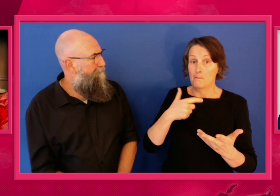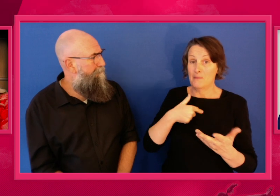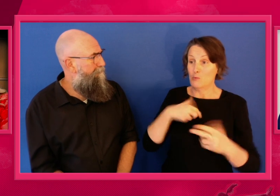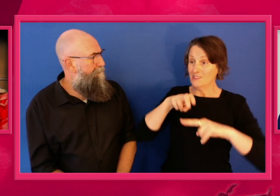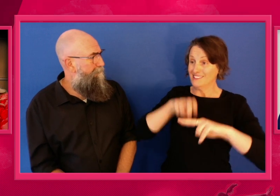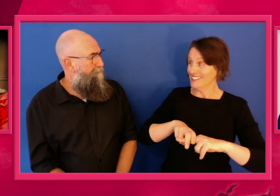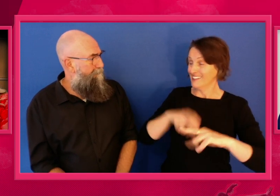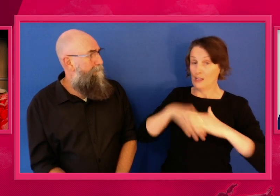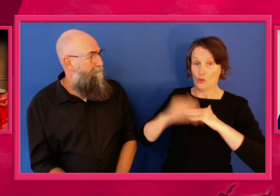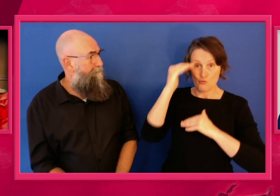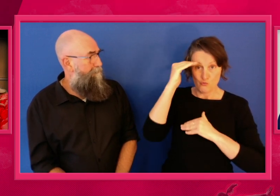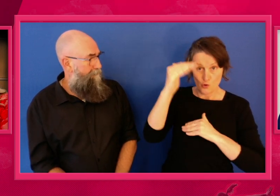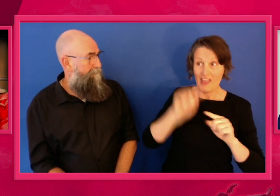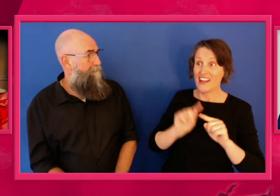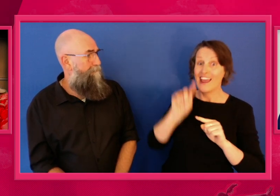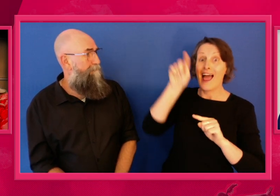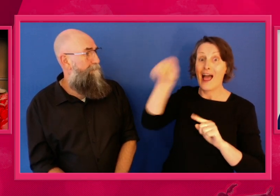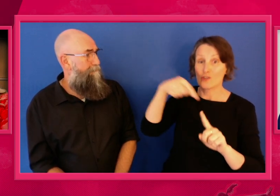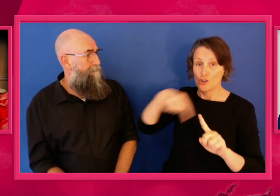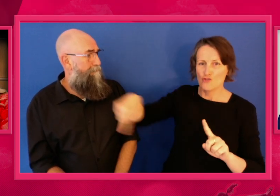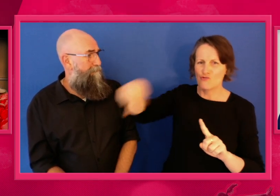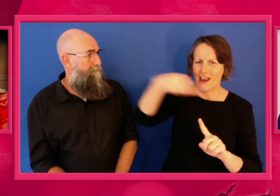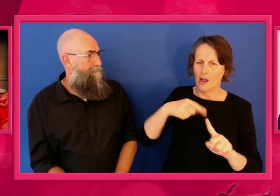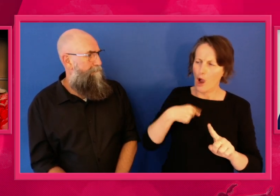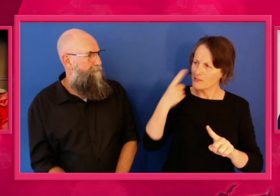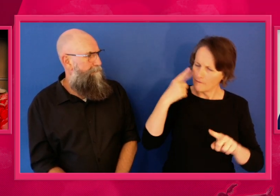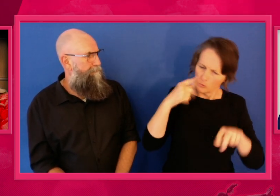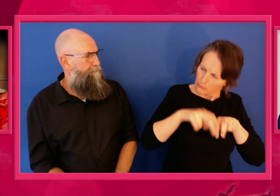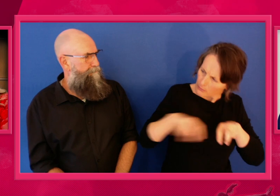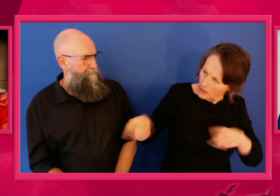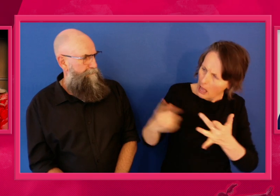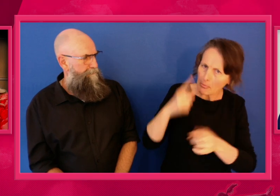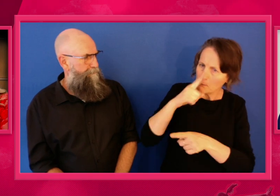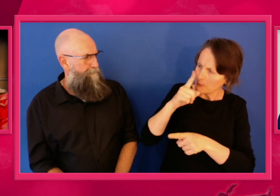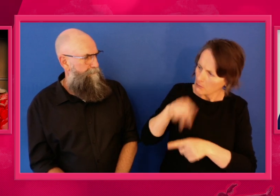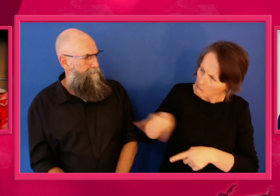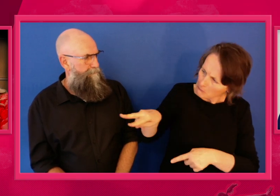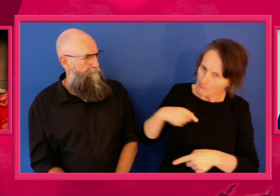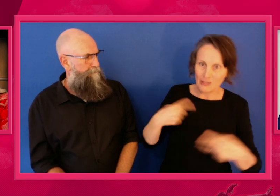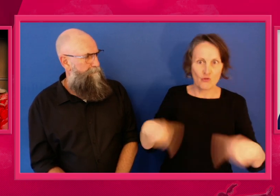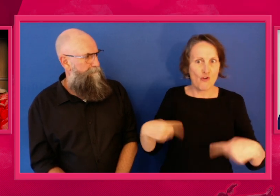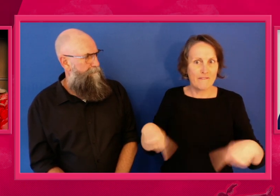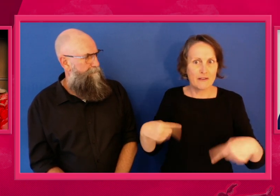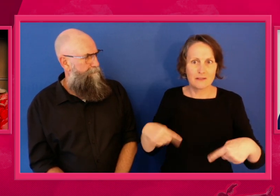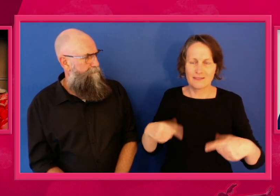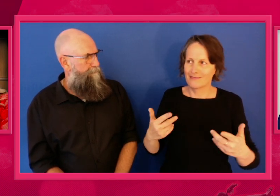And I was looking at all my competitors - I was really nervous. I've never been so nervous